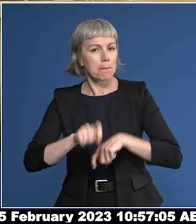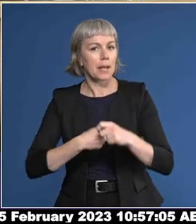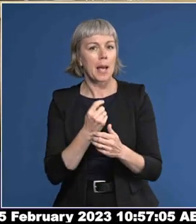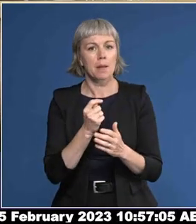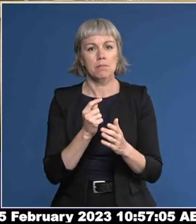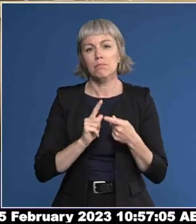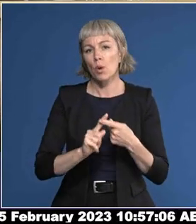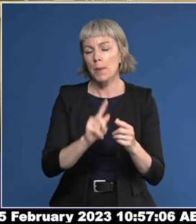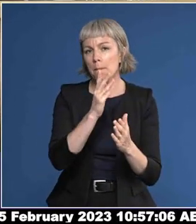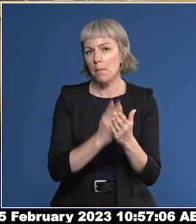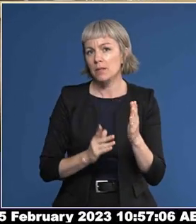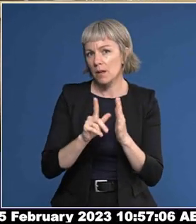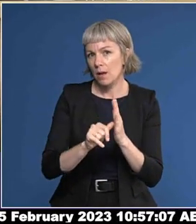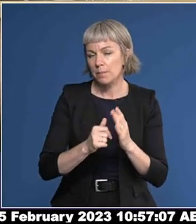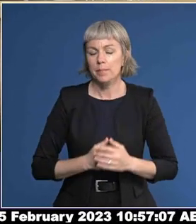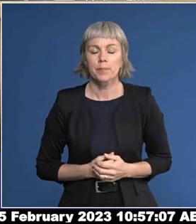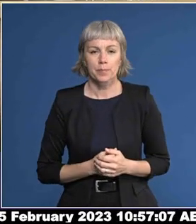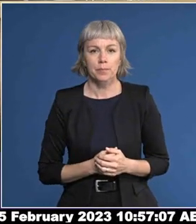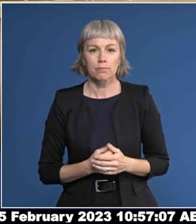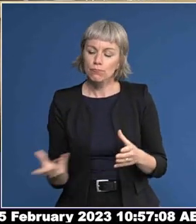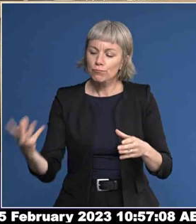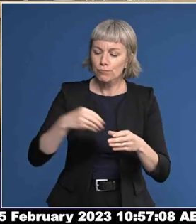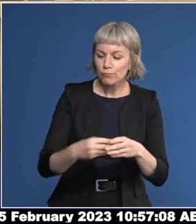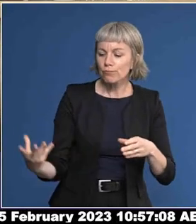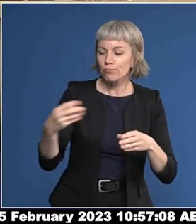So the organisation would bring everyone in as a casual when they first came into the